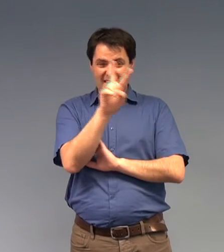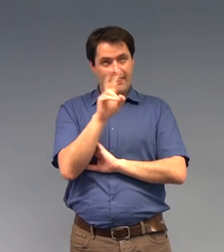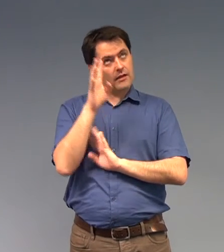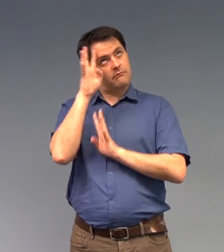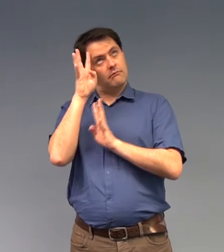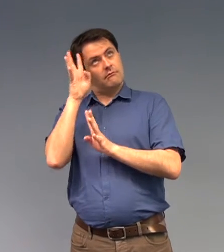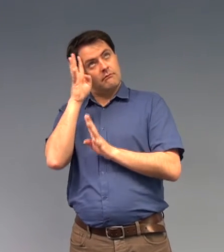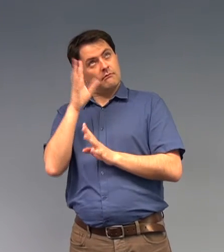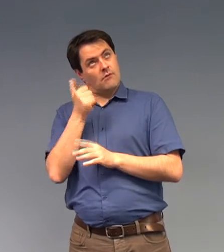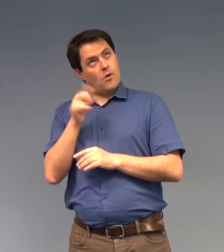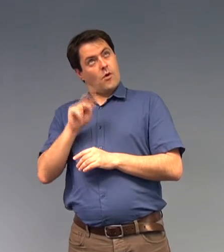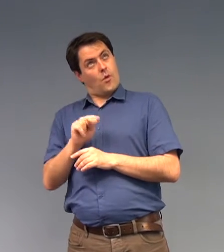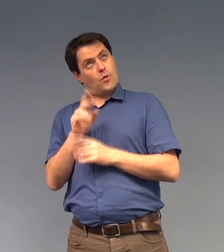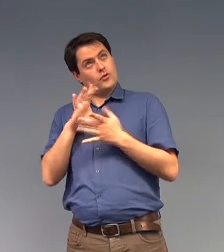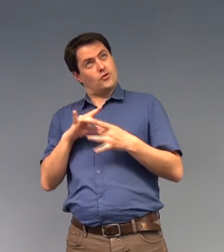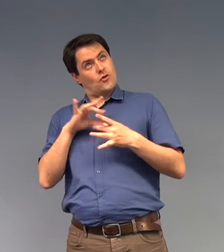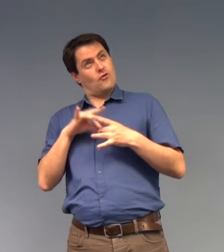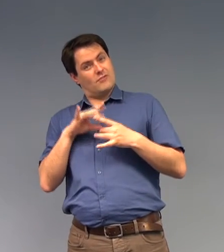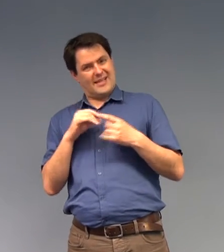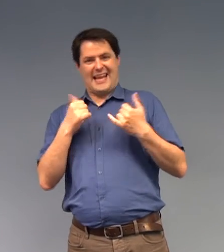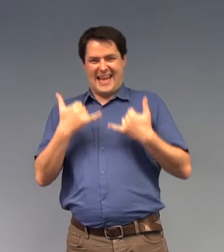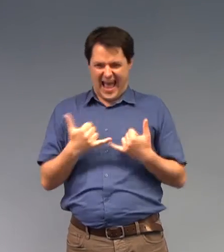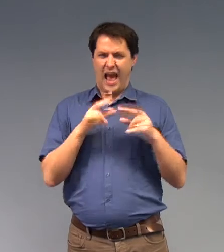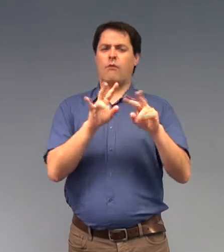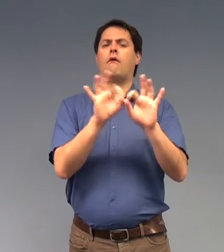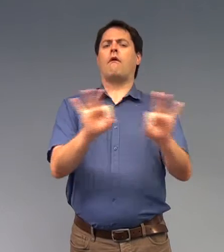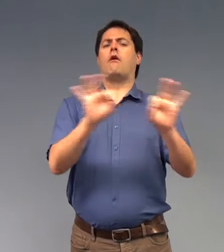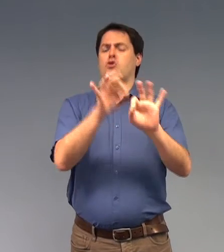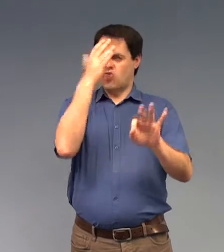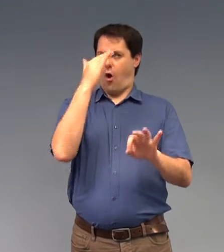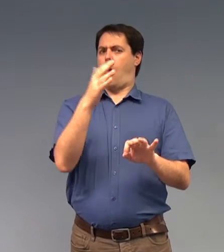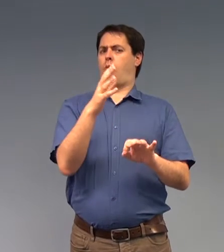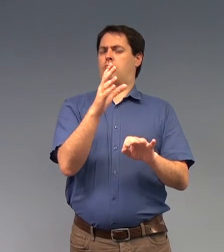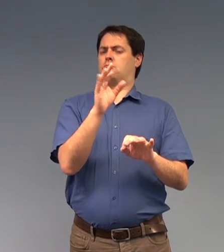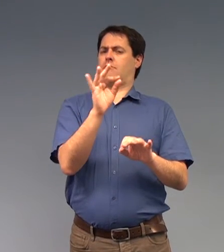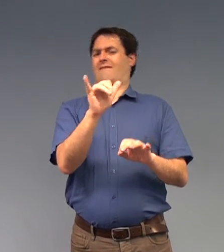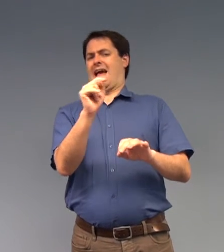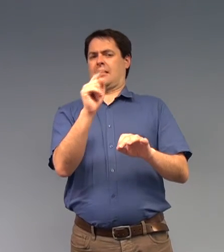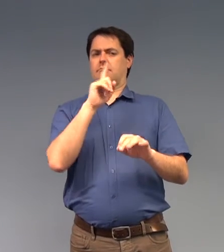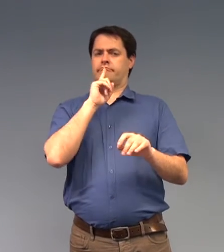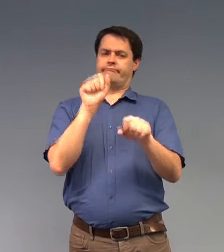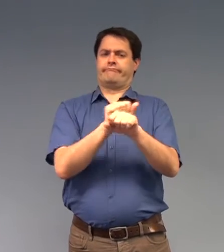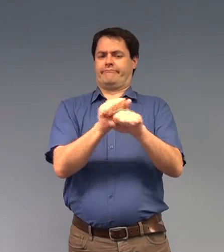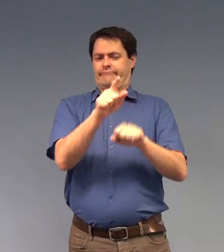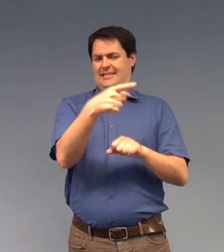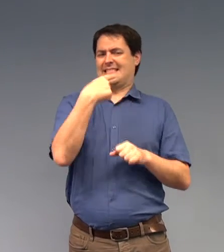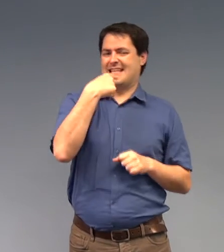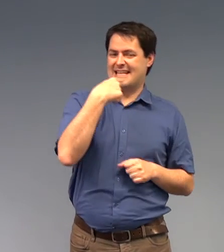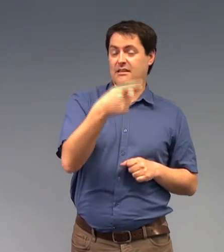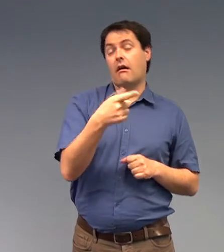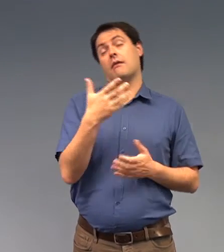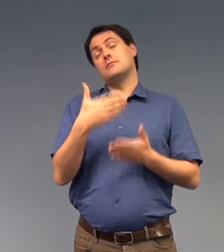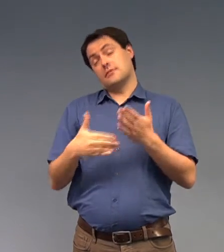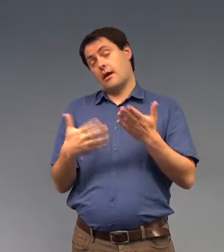We know in the past, Deaf people had to be very creative when they were watching television programs because there was no captions.